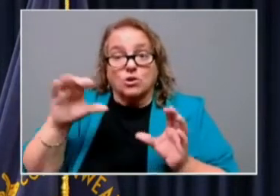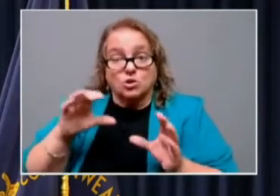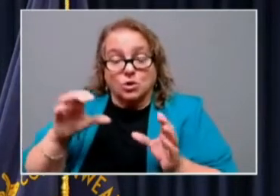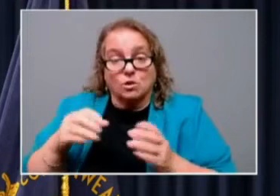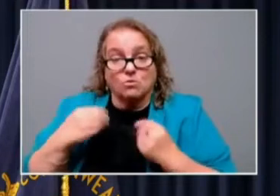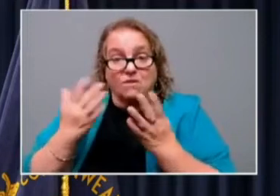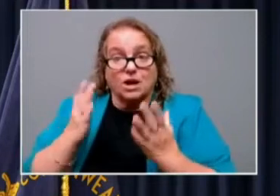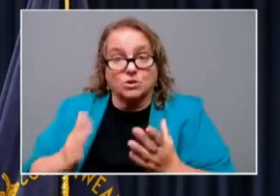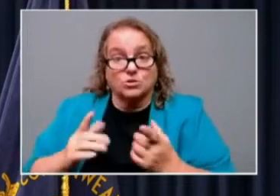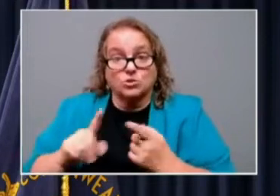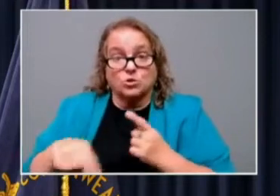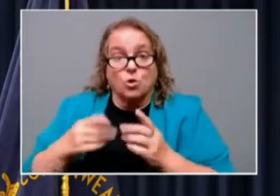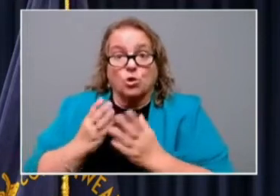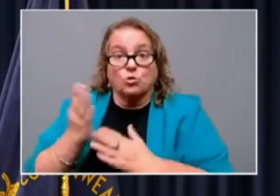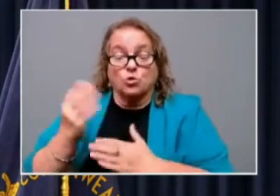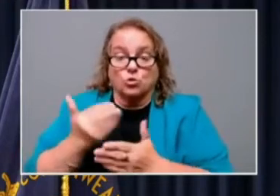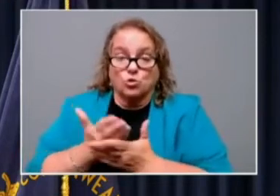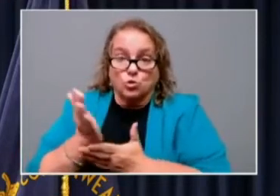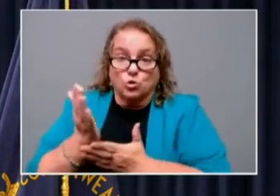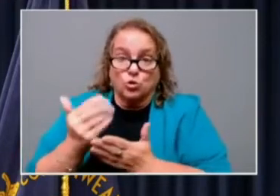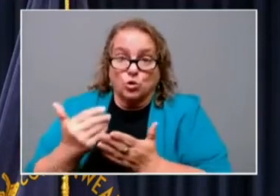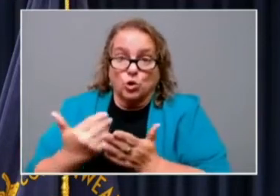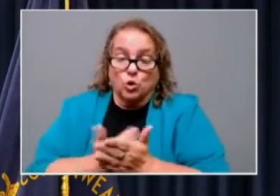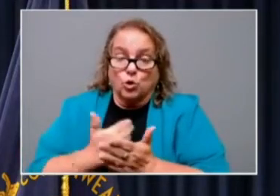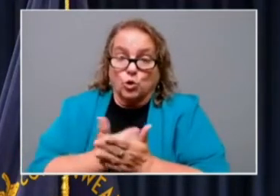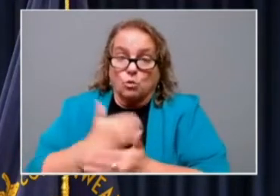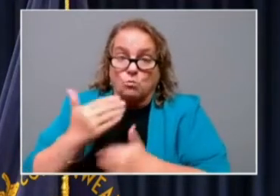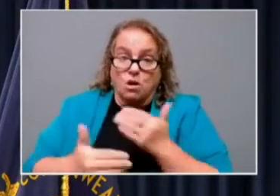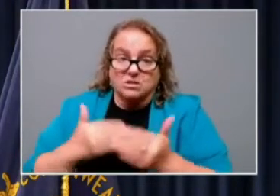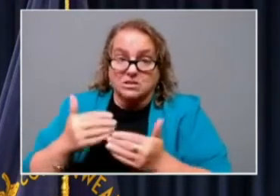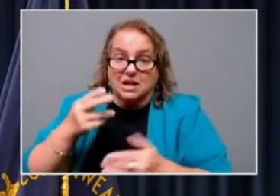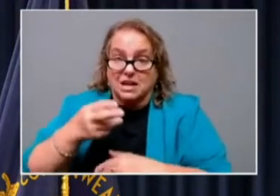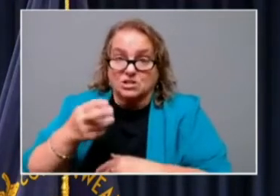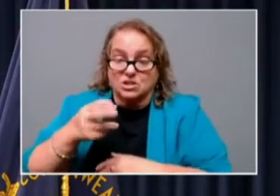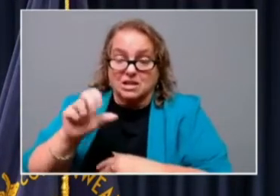HHS has in ordering the monoclonal antibodies. What they're trying to make